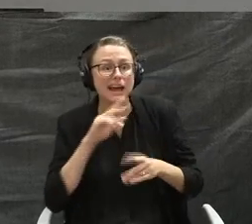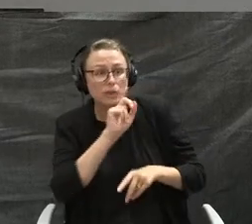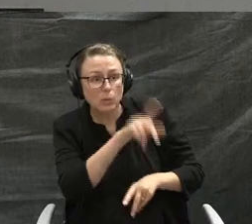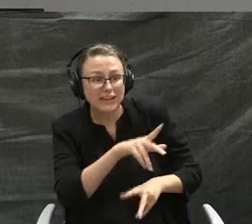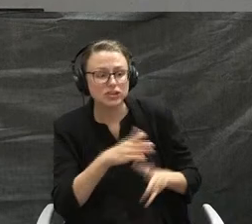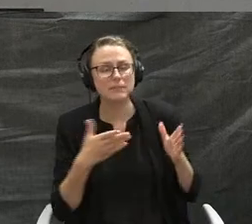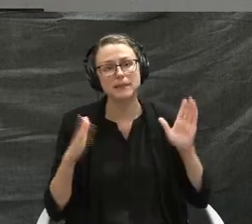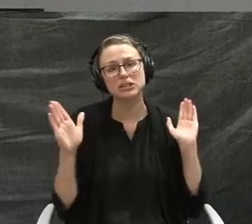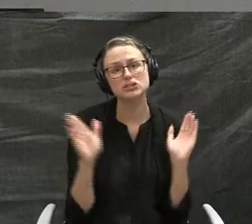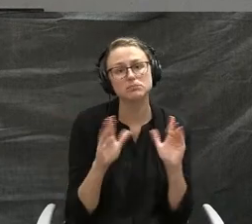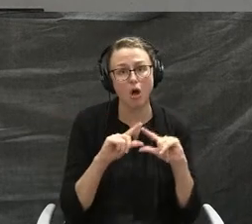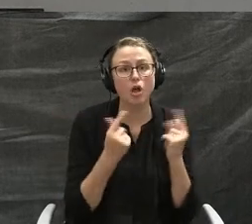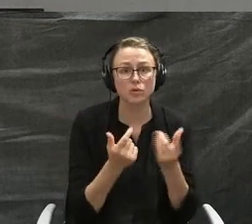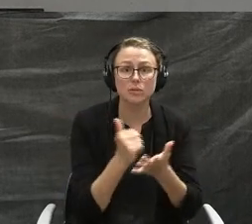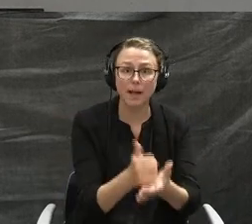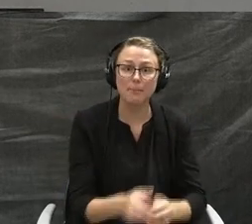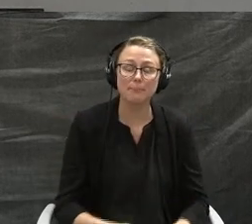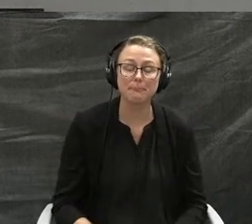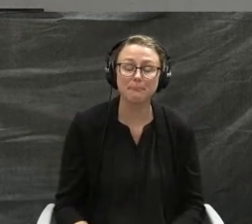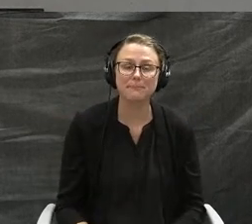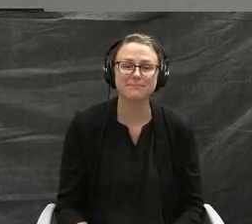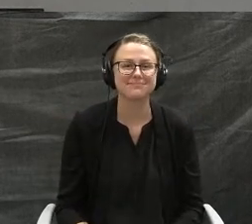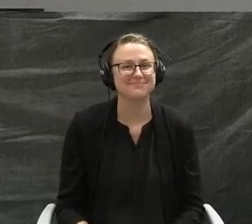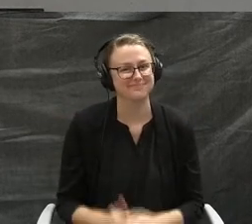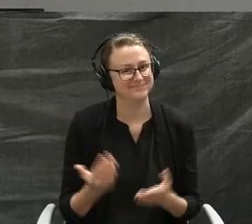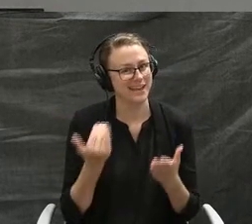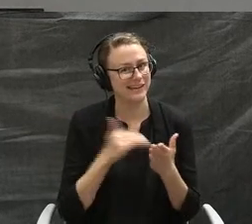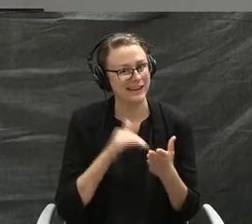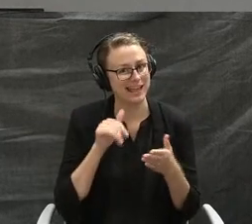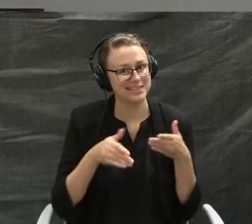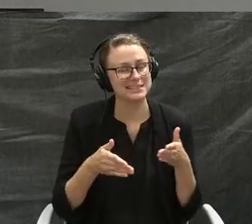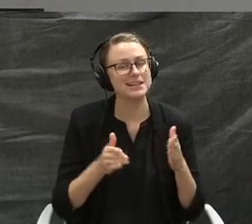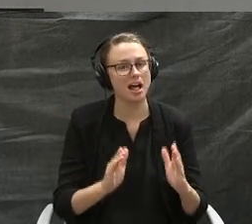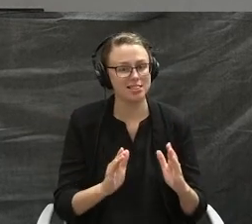align. Again, this allowed the students to focus on only three